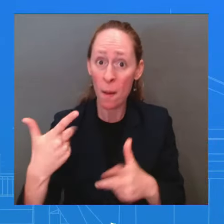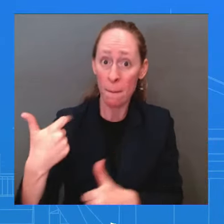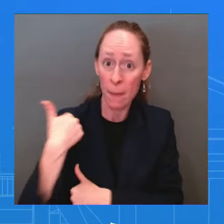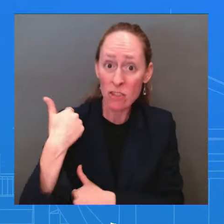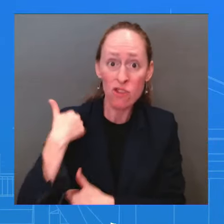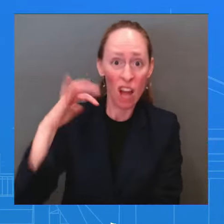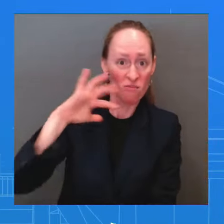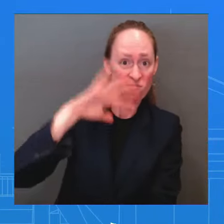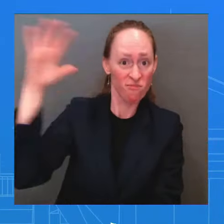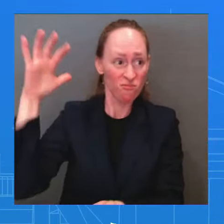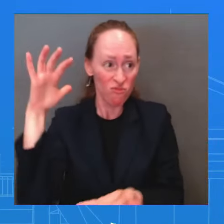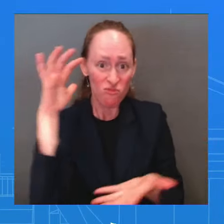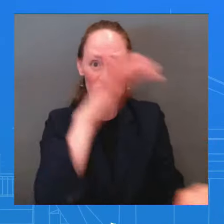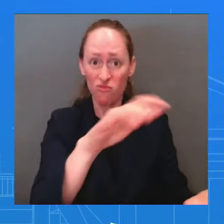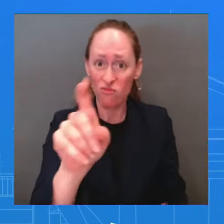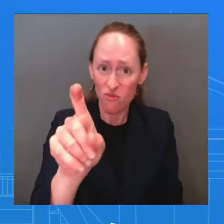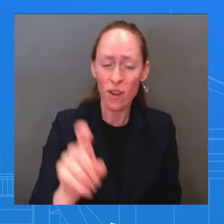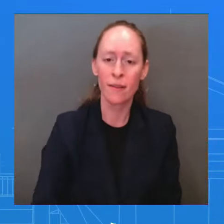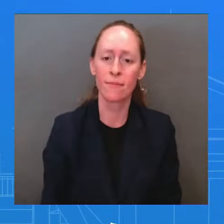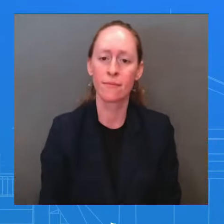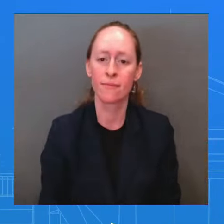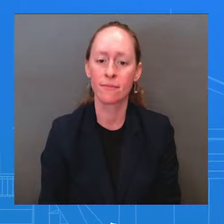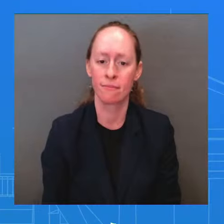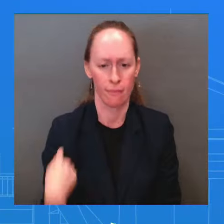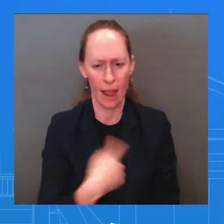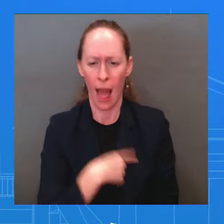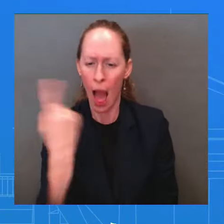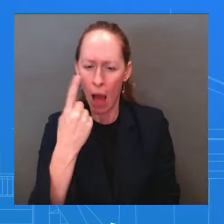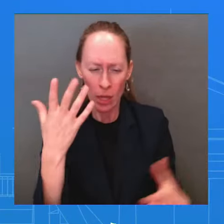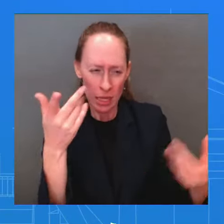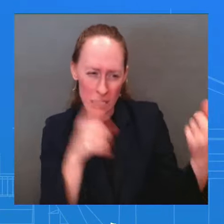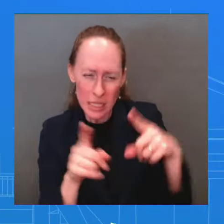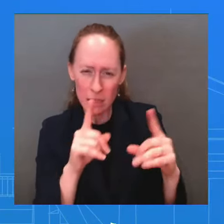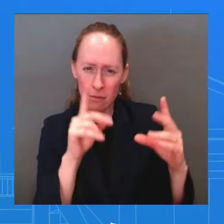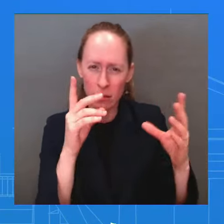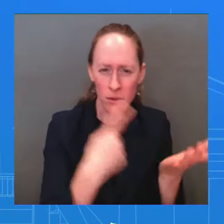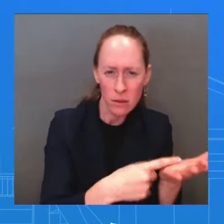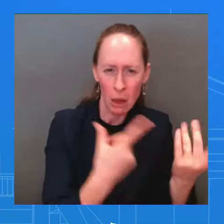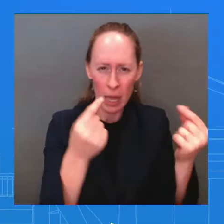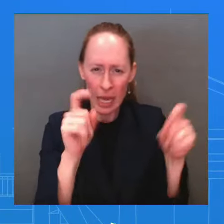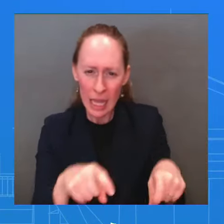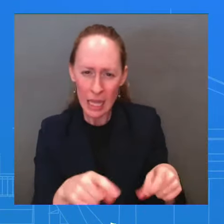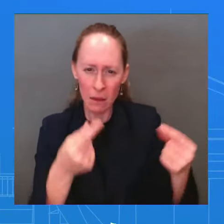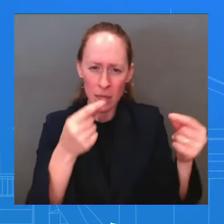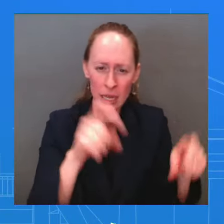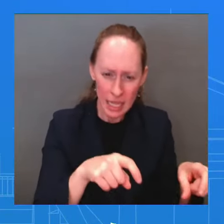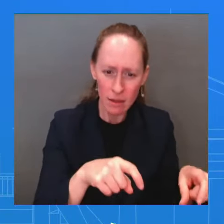As you know, we do these presidential drawdown packages essentially every couple of weeks. And I think you can anticipate